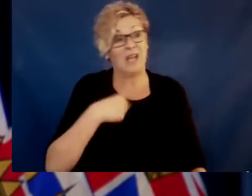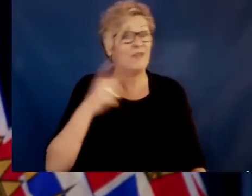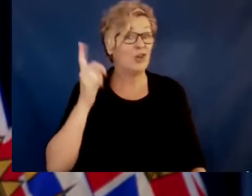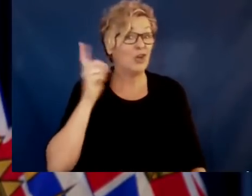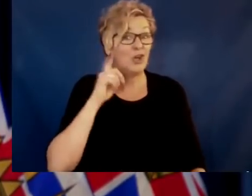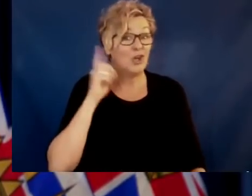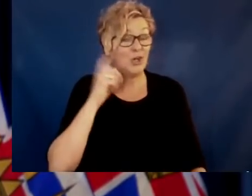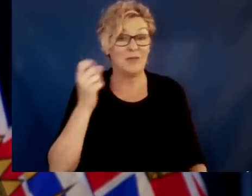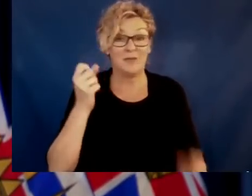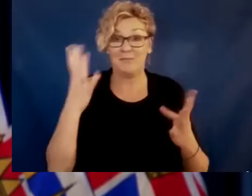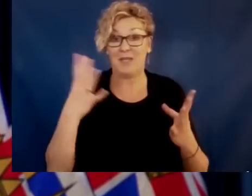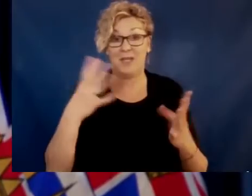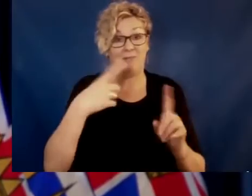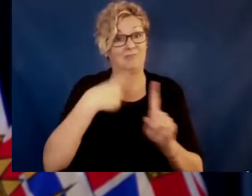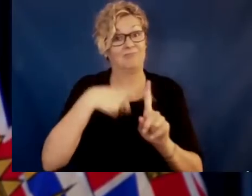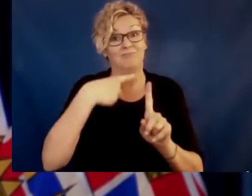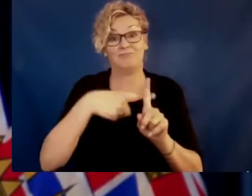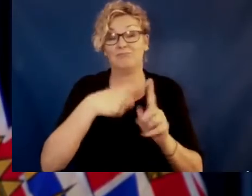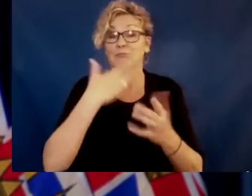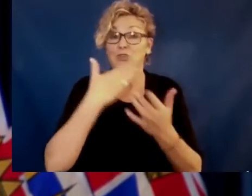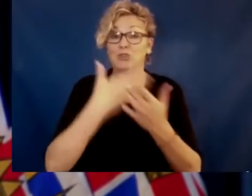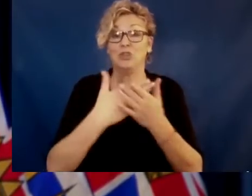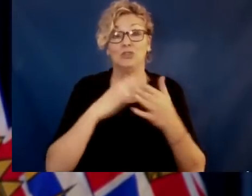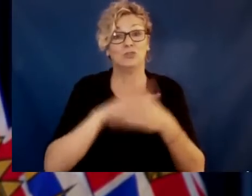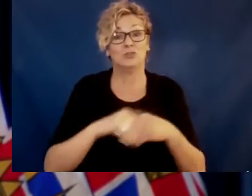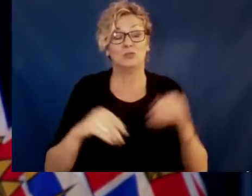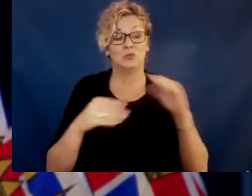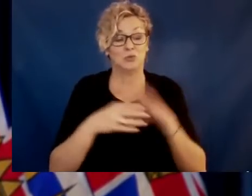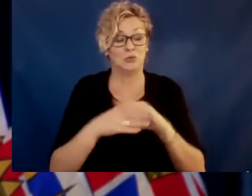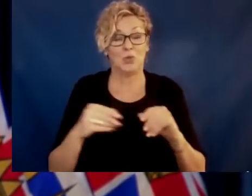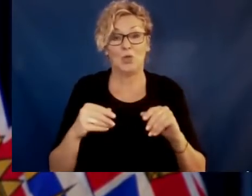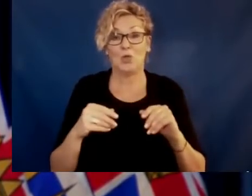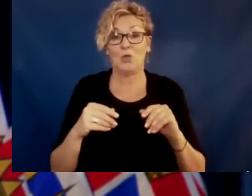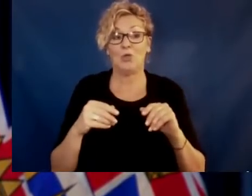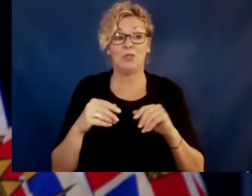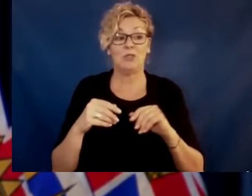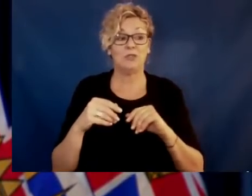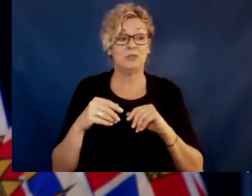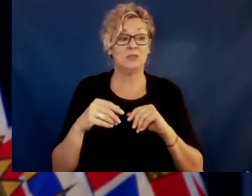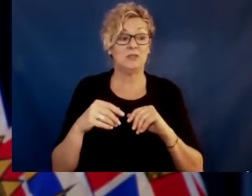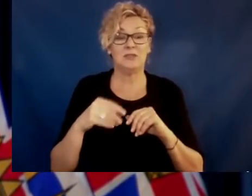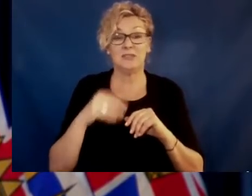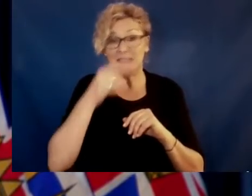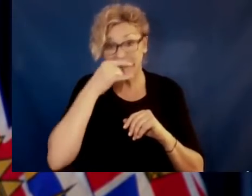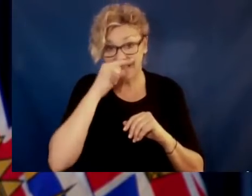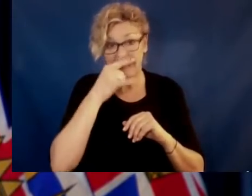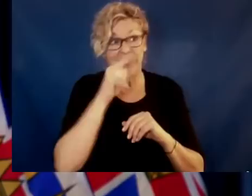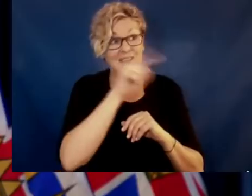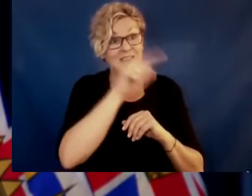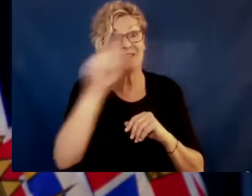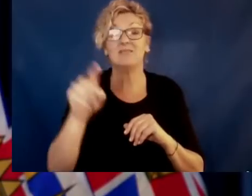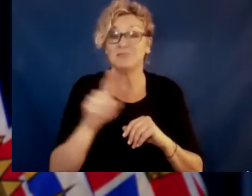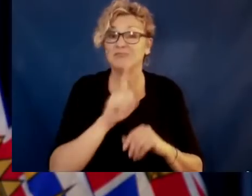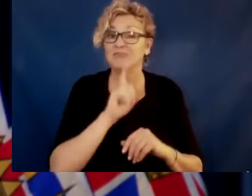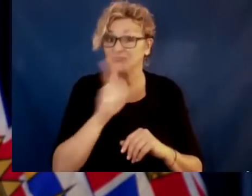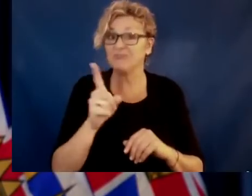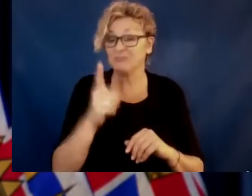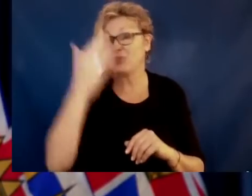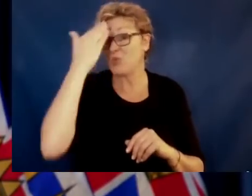But I do know that not only are kids resilient and adaptable and learning, but they bring that home to their parents in many cases